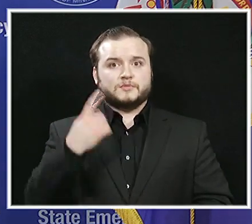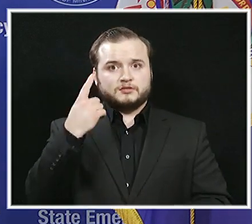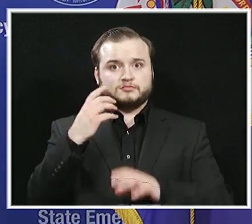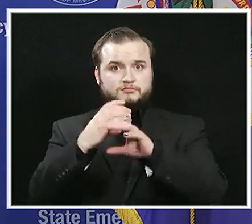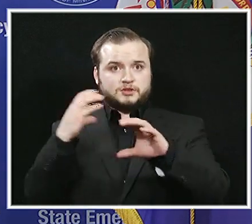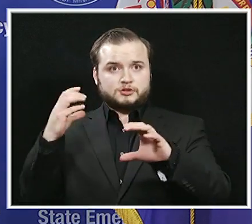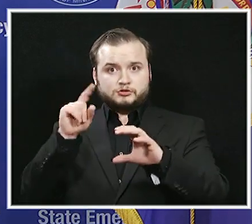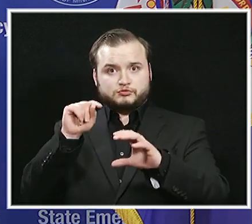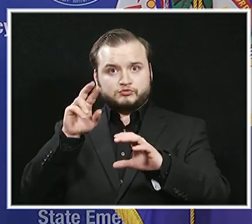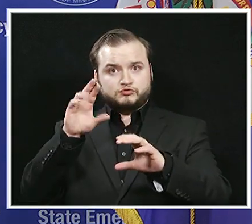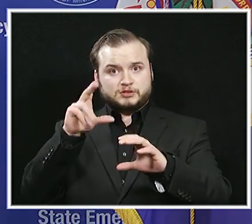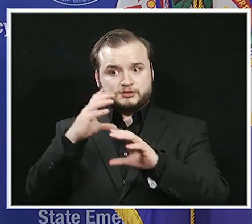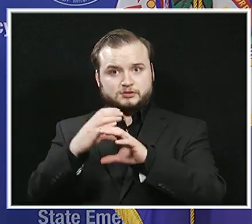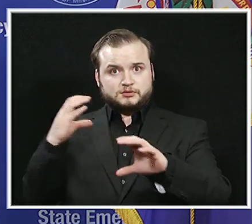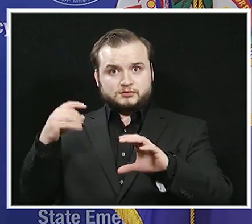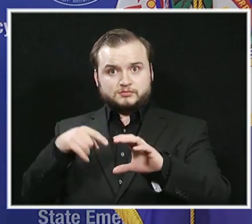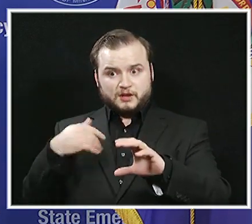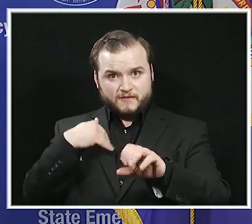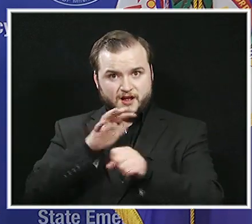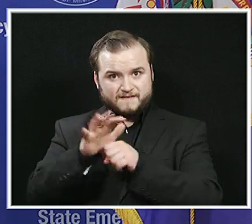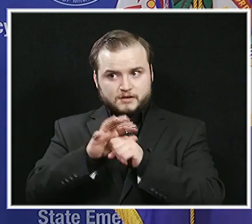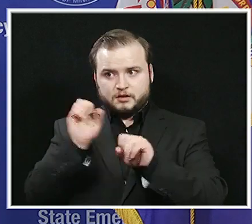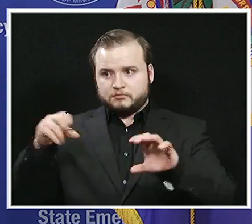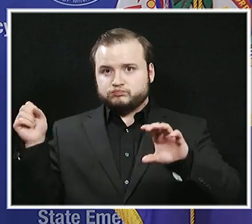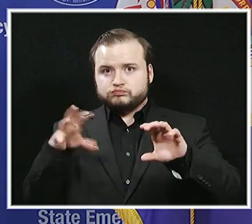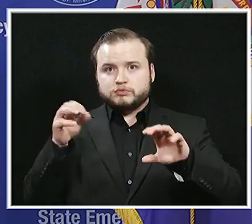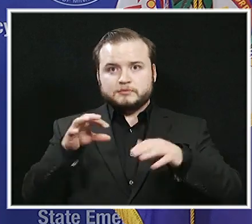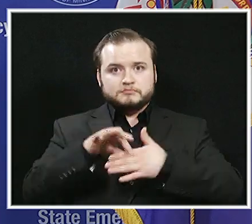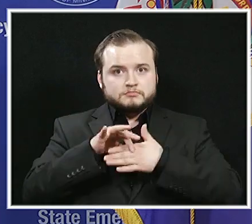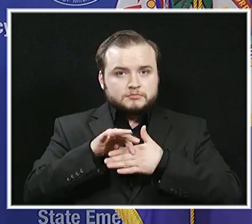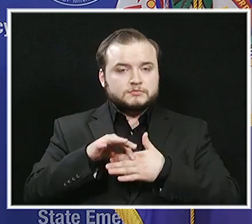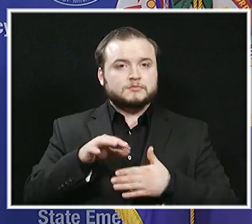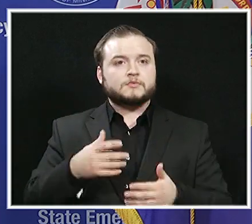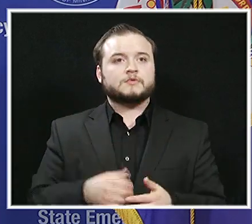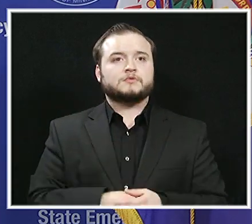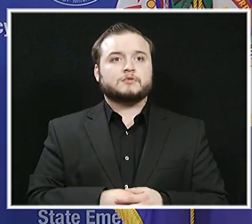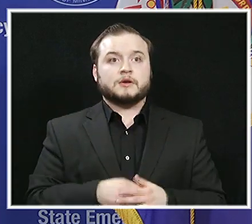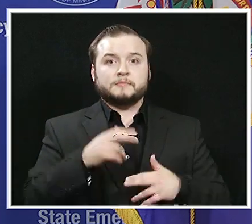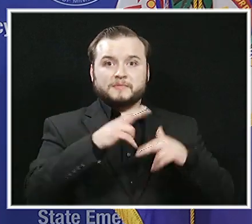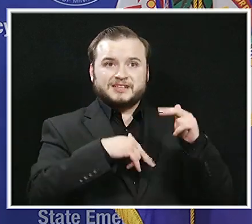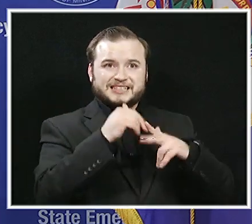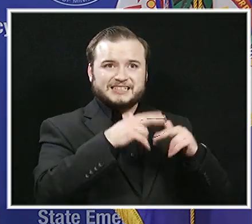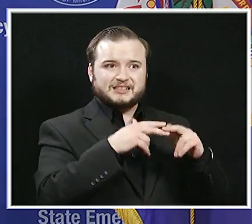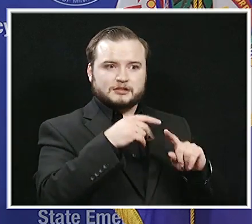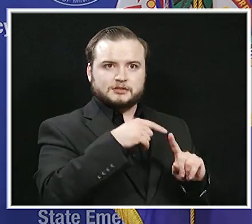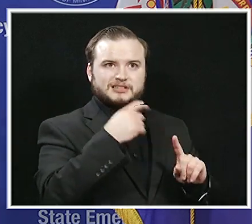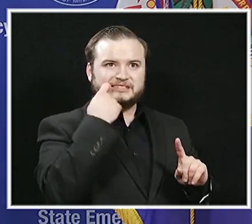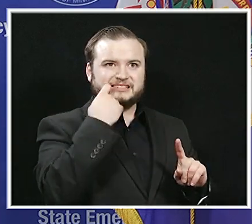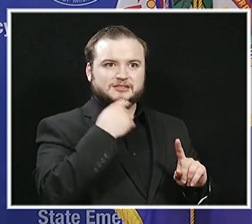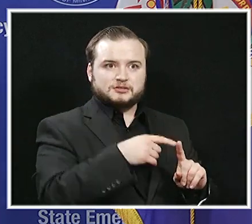they have, I know every piece of equipment they have. It's not for lack of having drivers in that case, some of it is for lack of having trucks to be able to use it